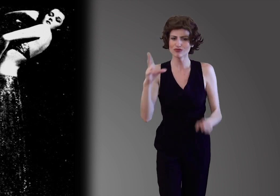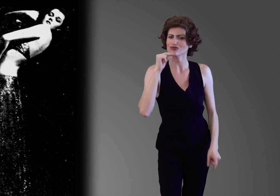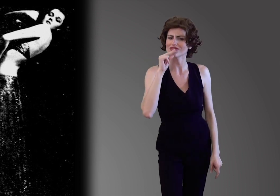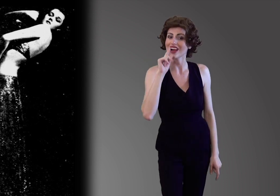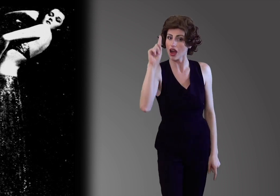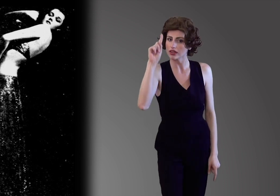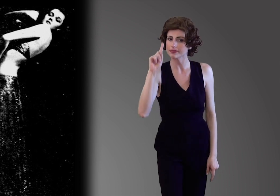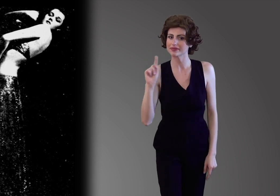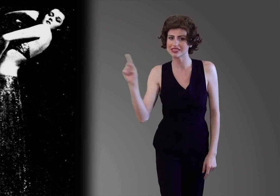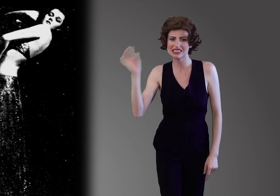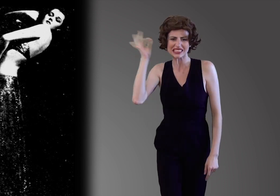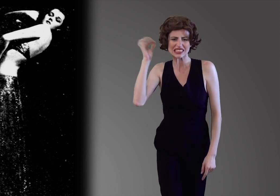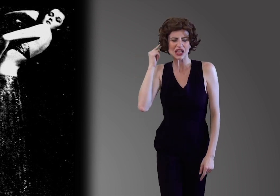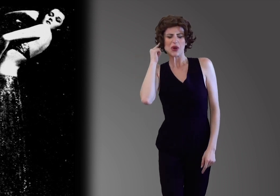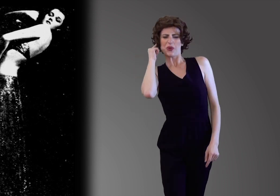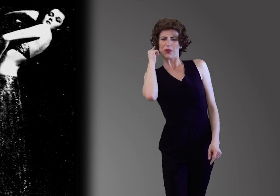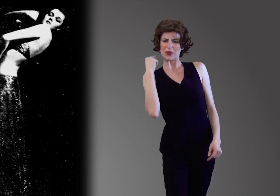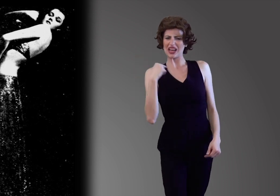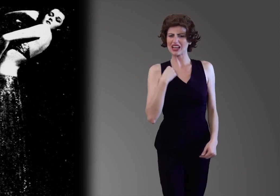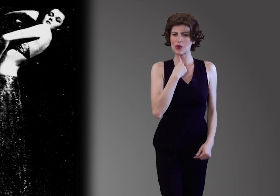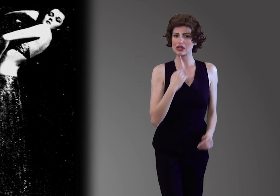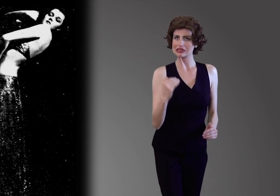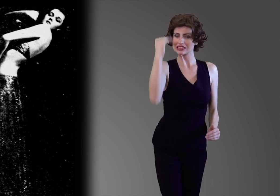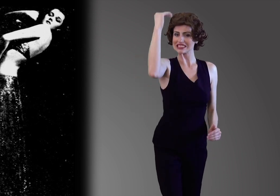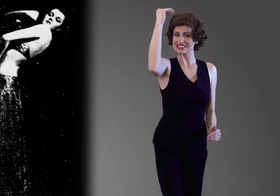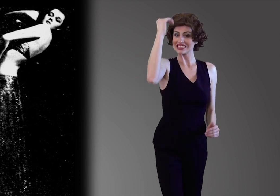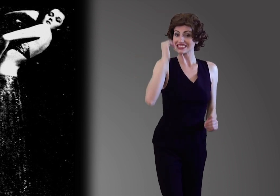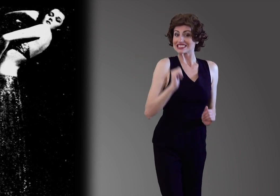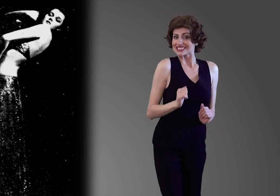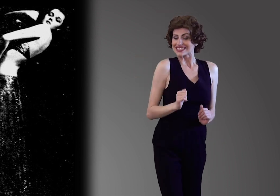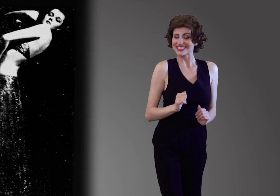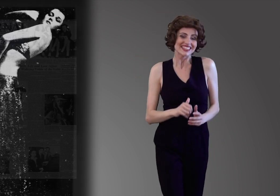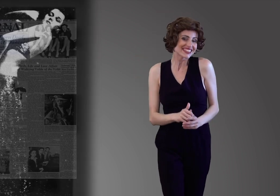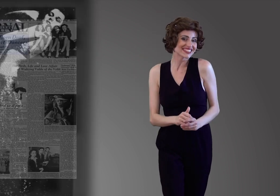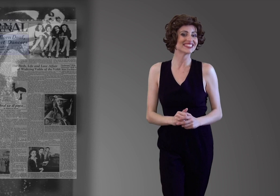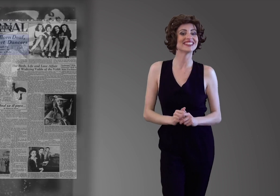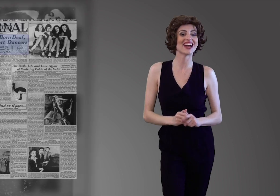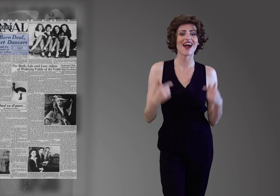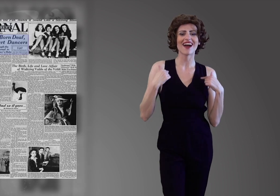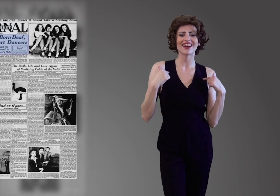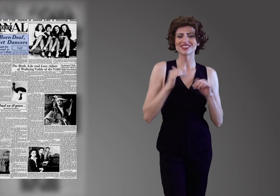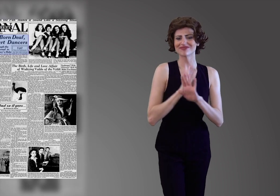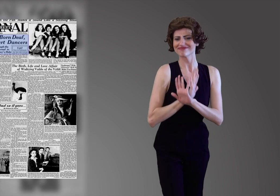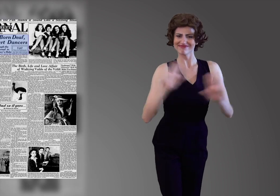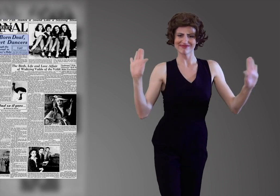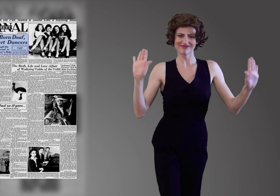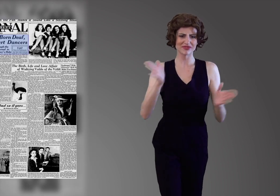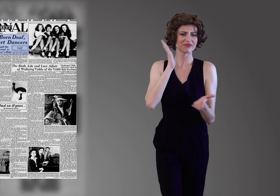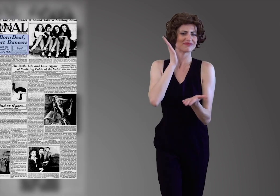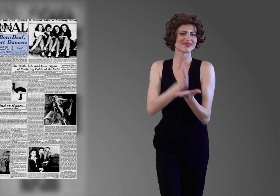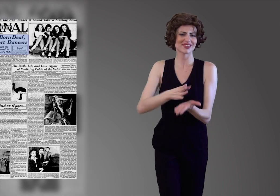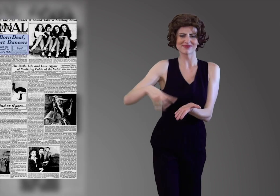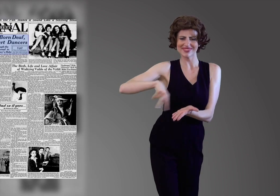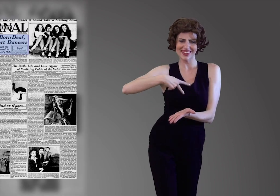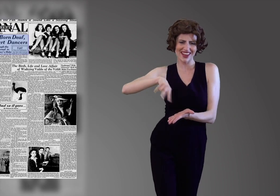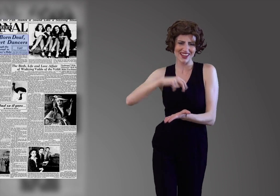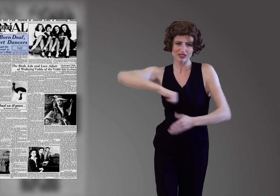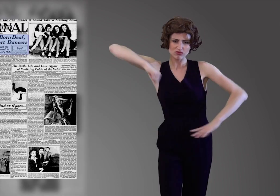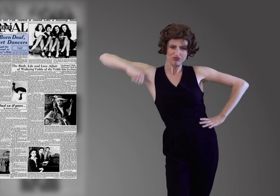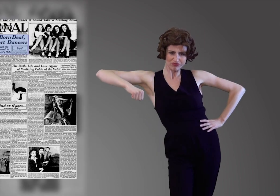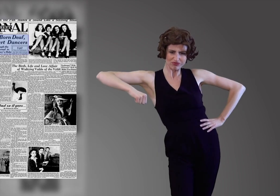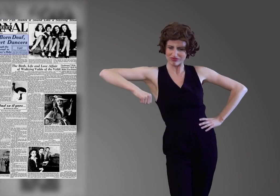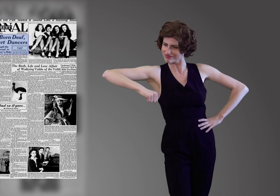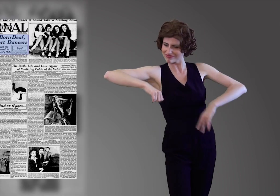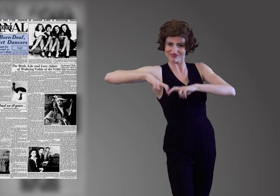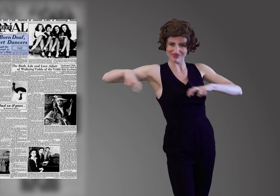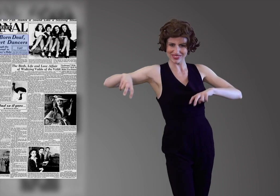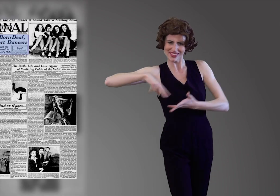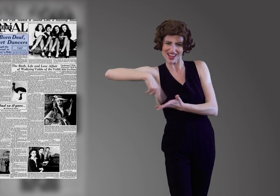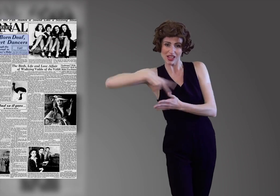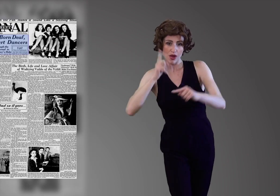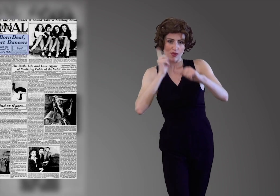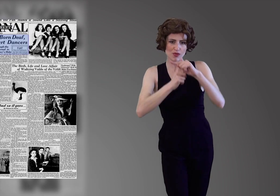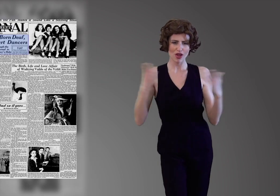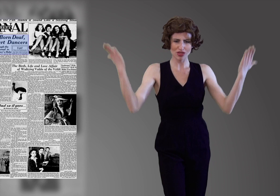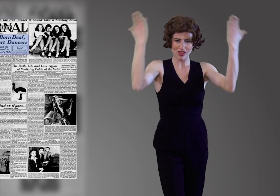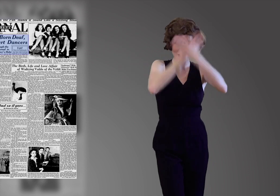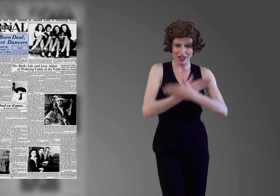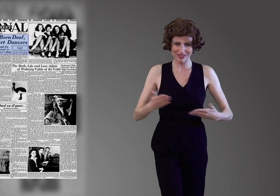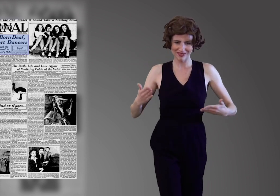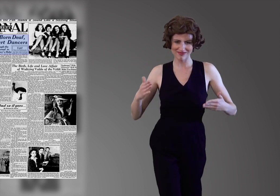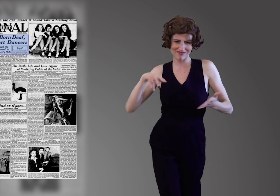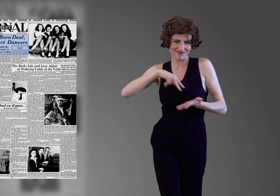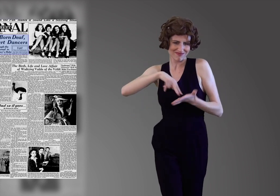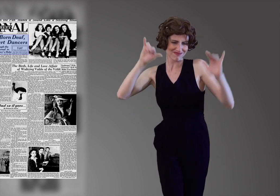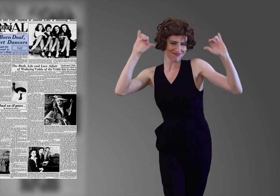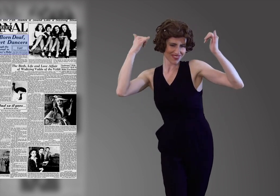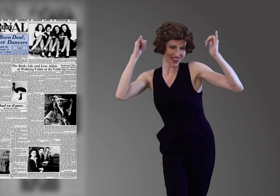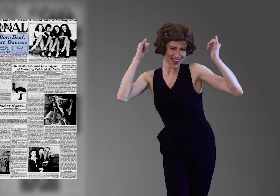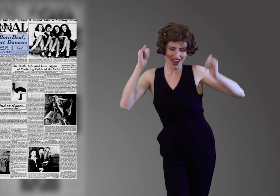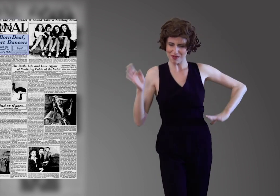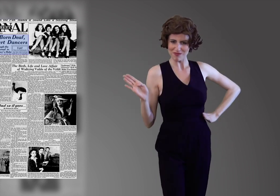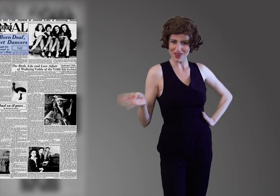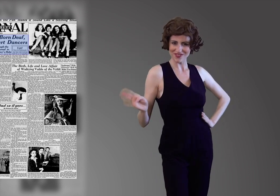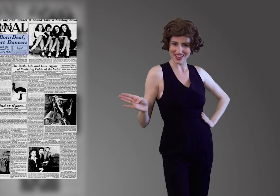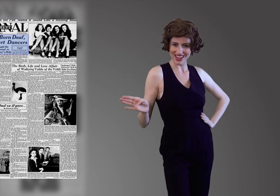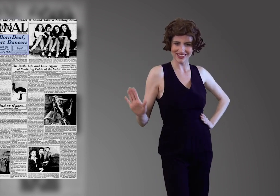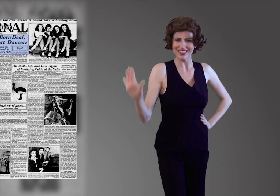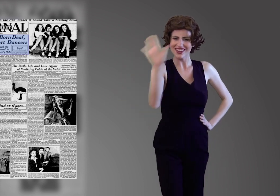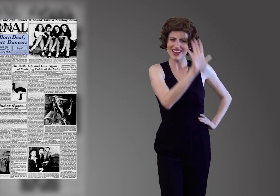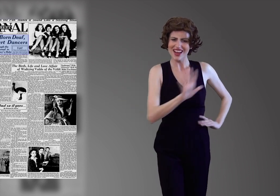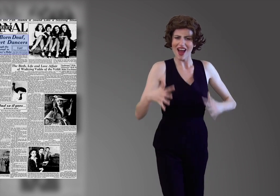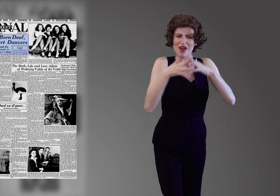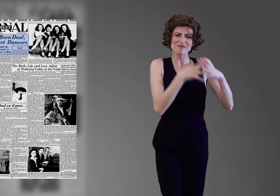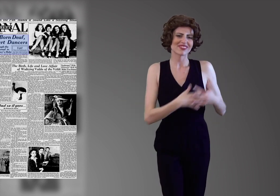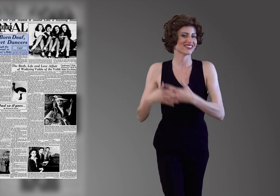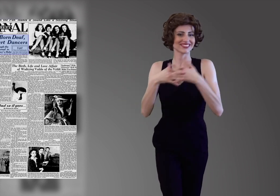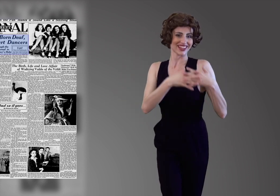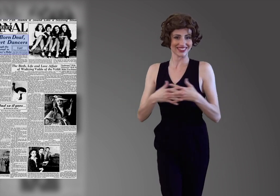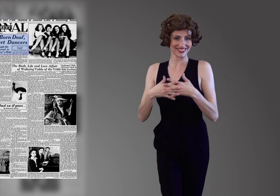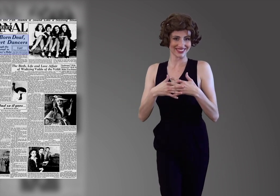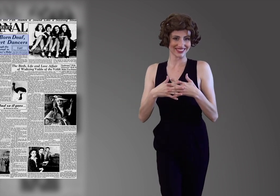my voice is high pitched. I have danced in stage shows and night clubs all over the United States and